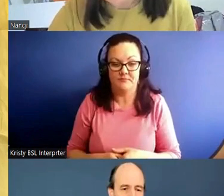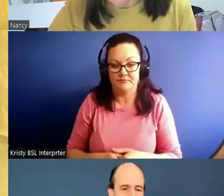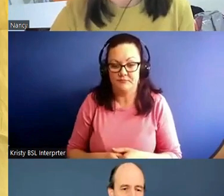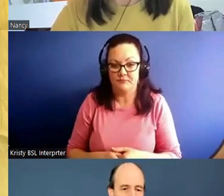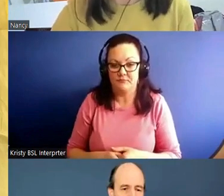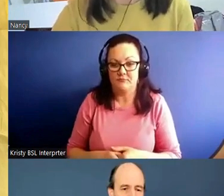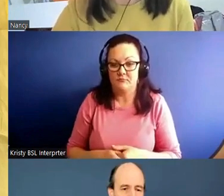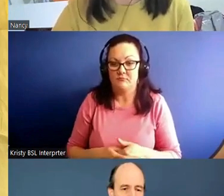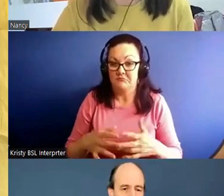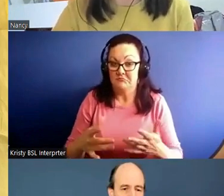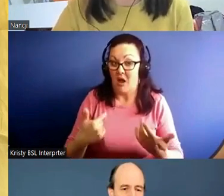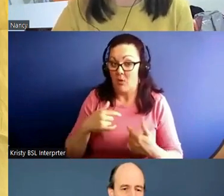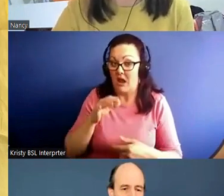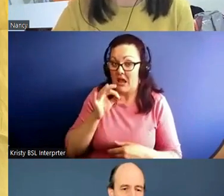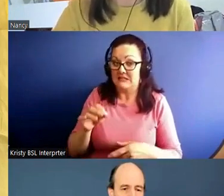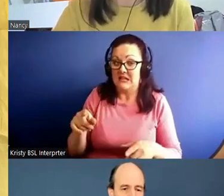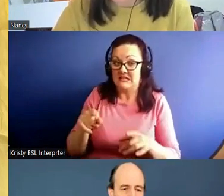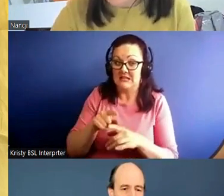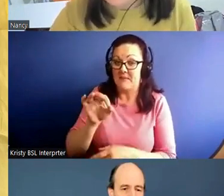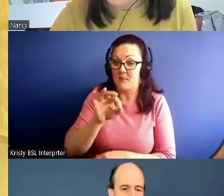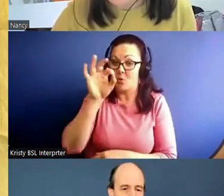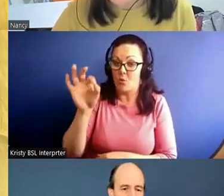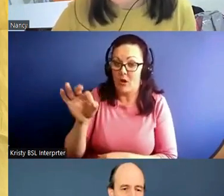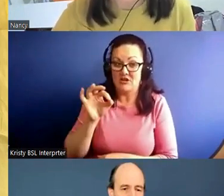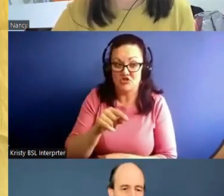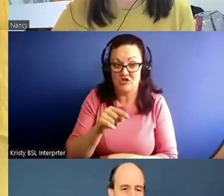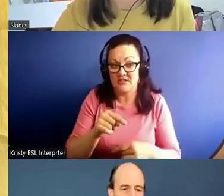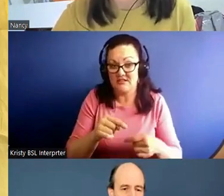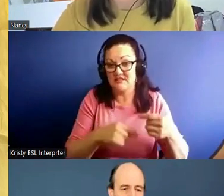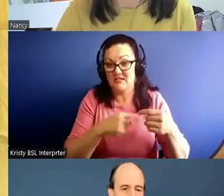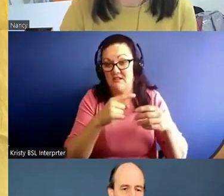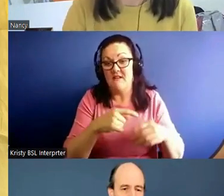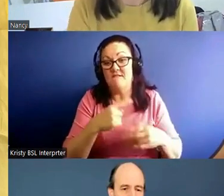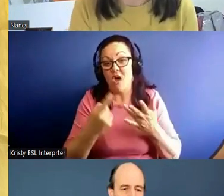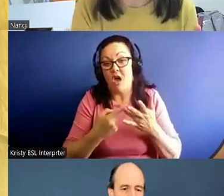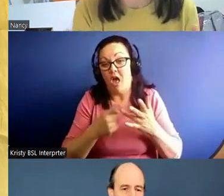the same questions for other remaining building blocks, data